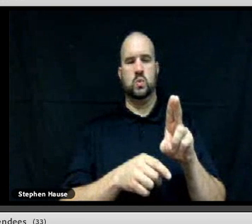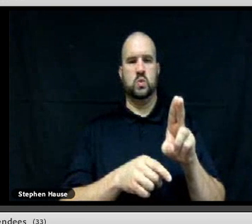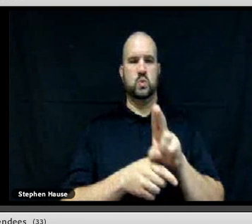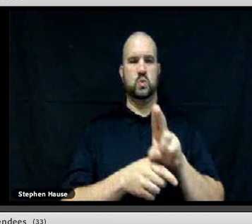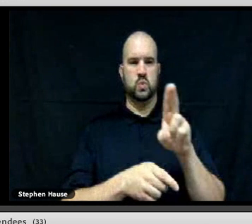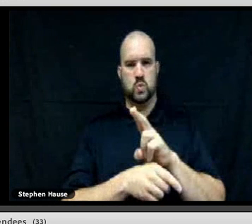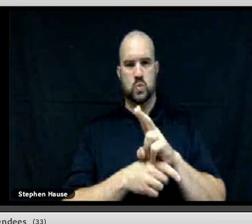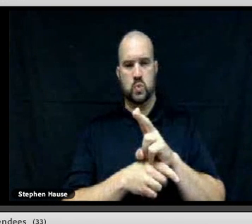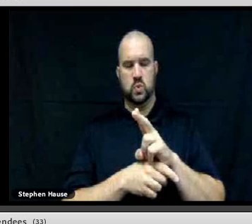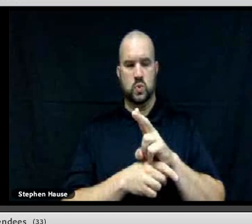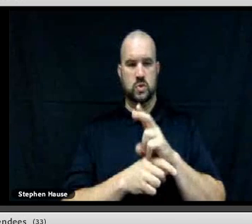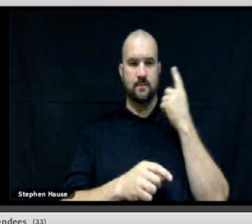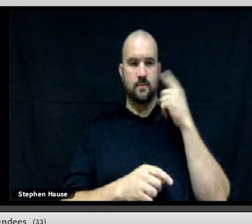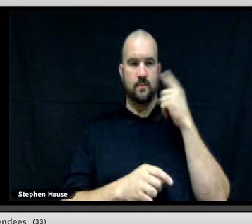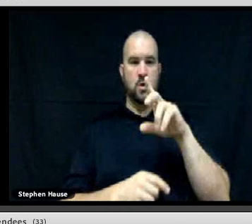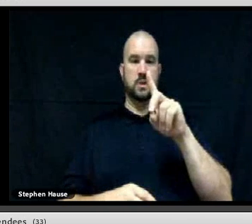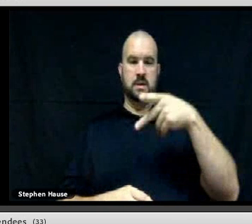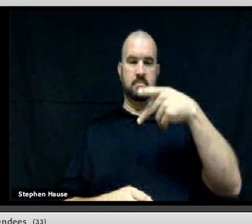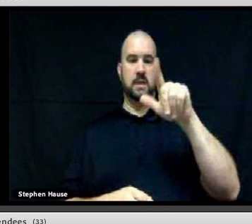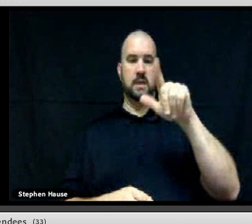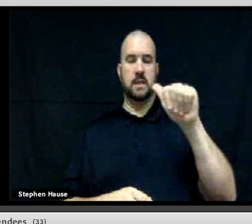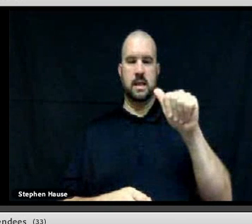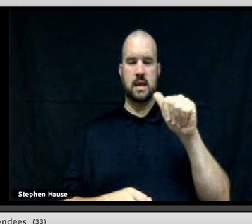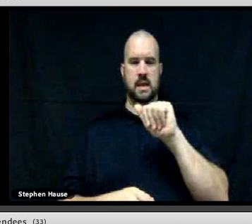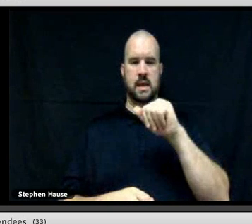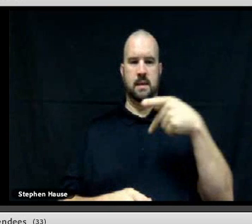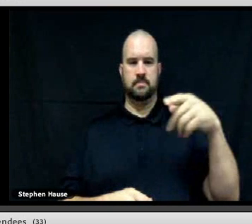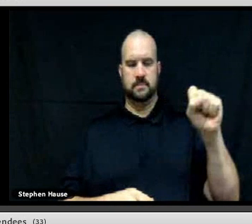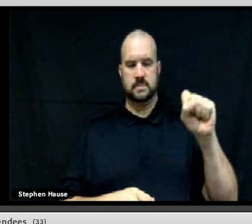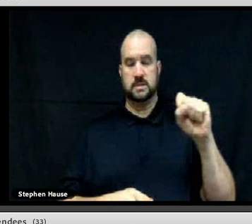Um, they do have an app library that was included in their previous website.